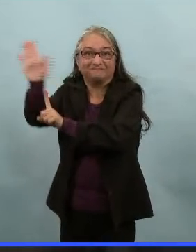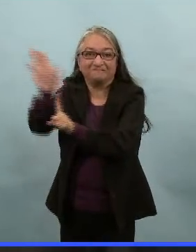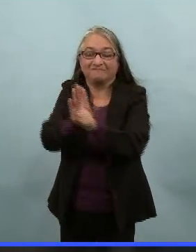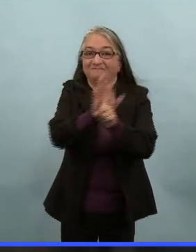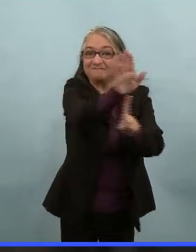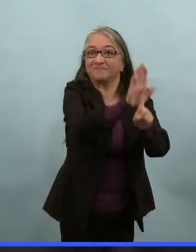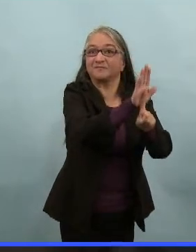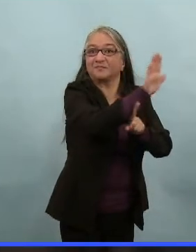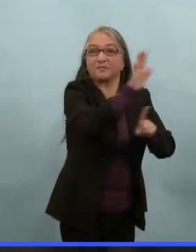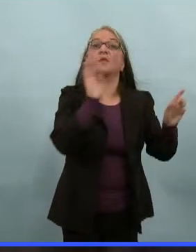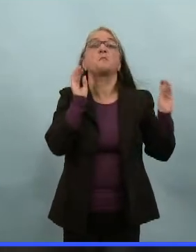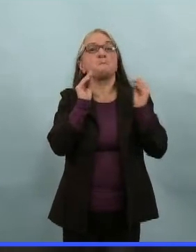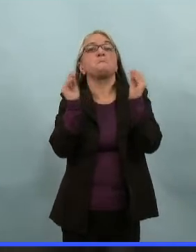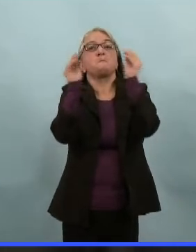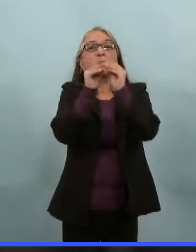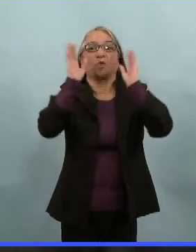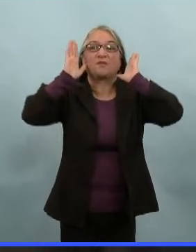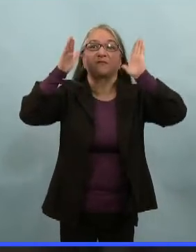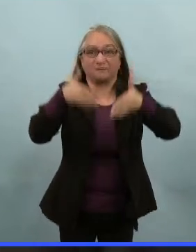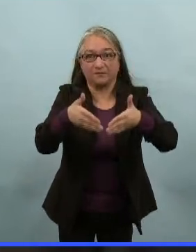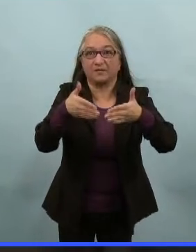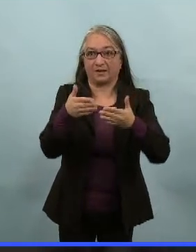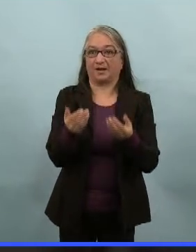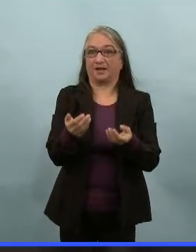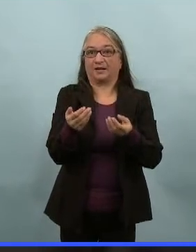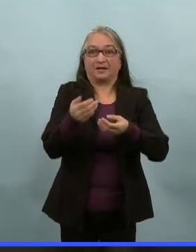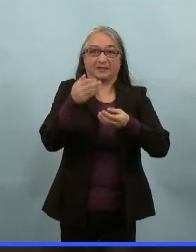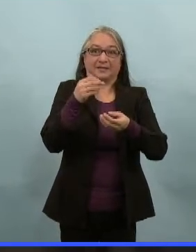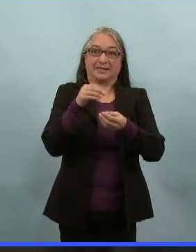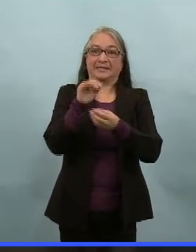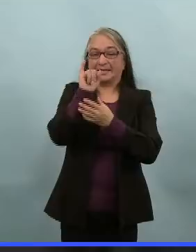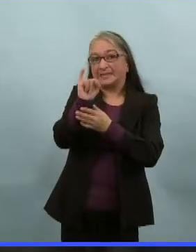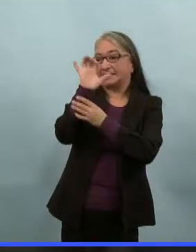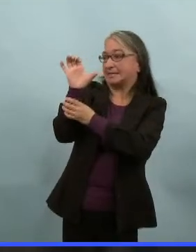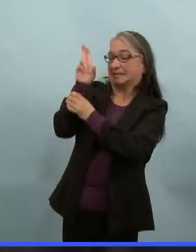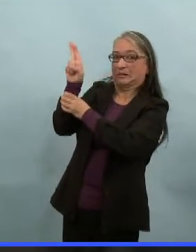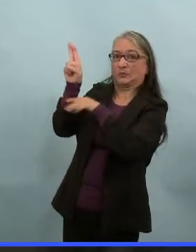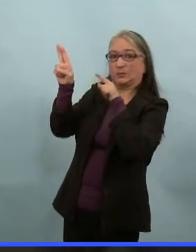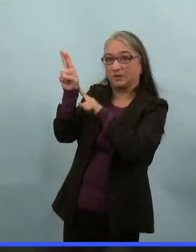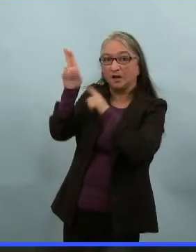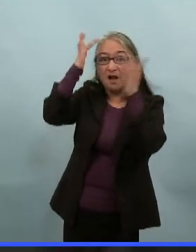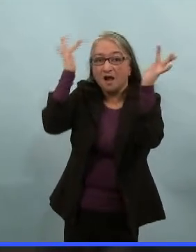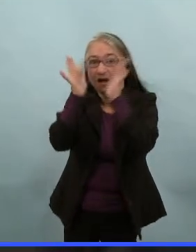on the acute care system and hospitalizations and icu use and obviously that's a lagging indicator